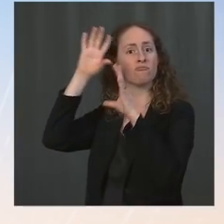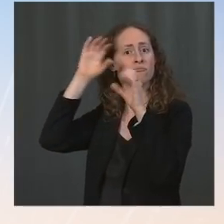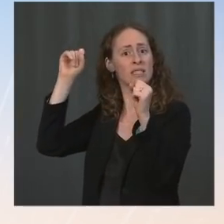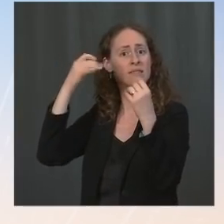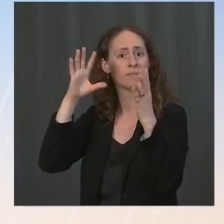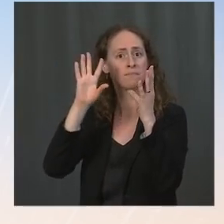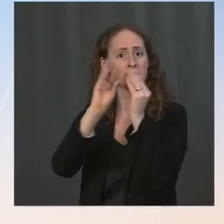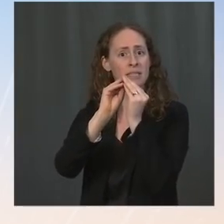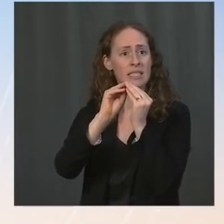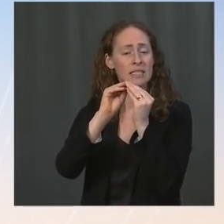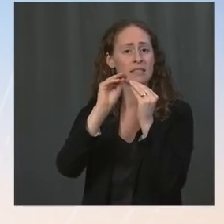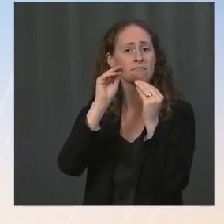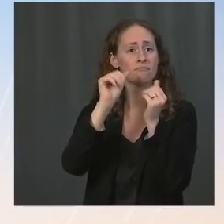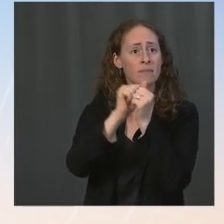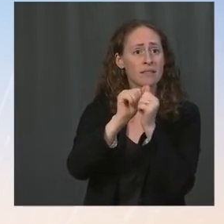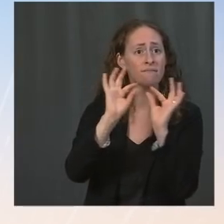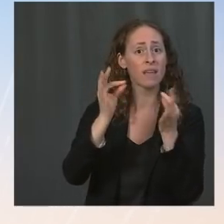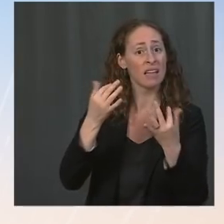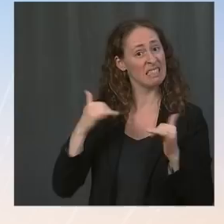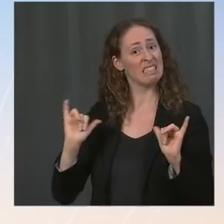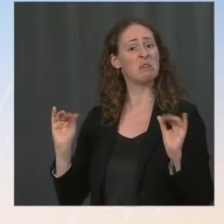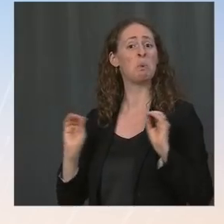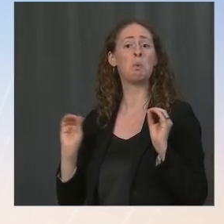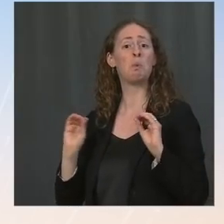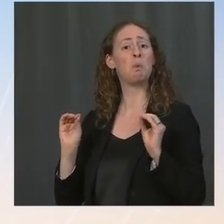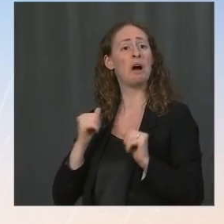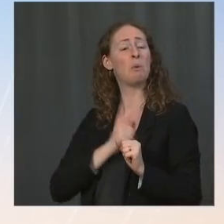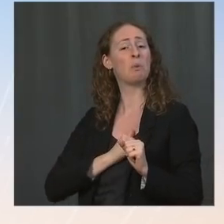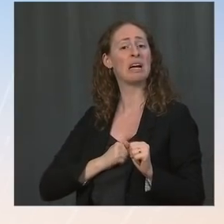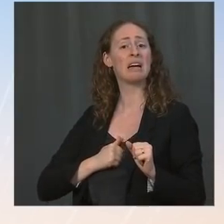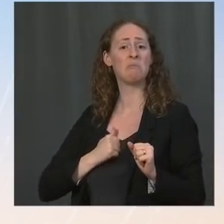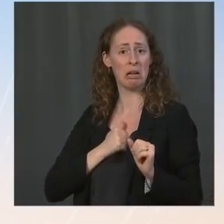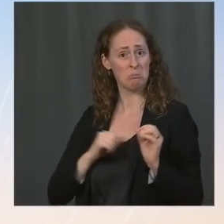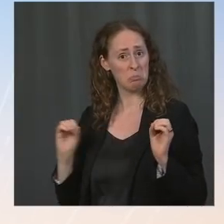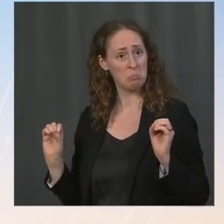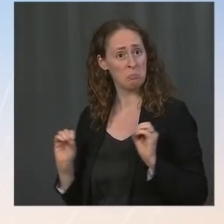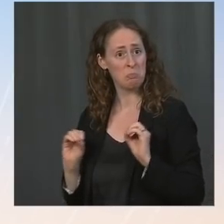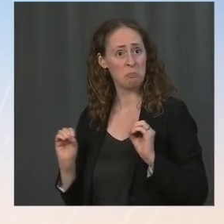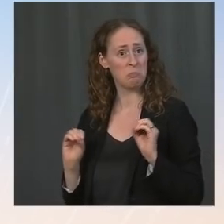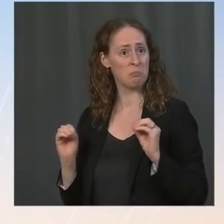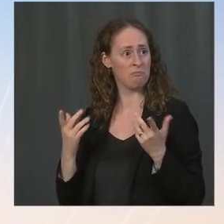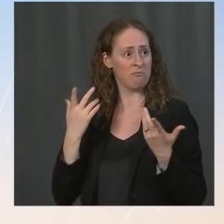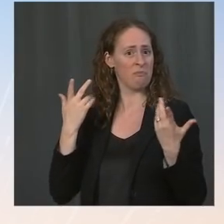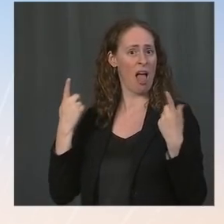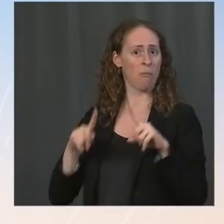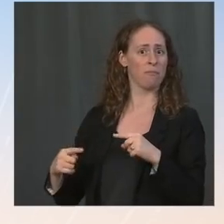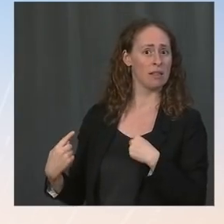He doesn't regret at all how this has played out in the last couple of weeks? Ms. Psaki: Well, of course, that --